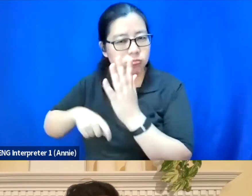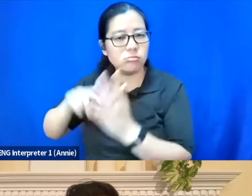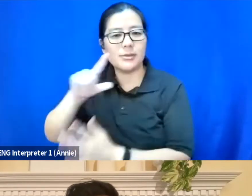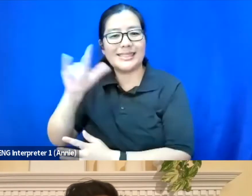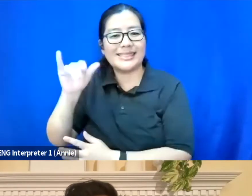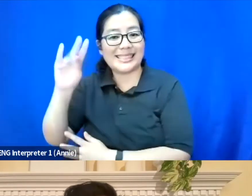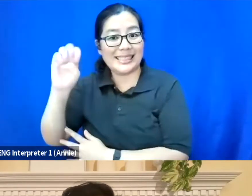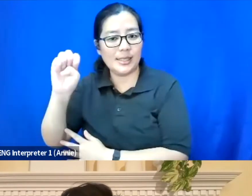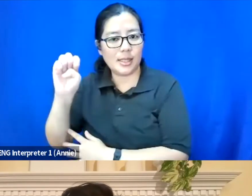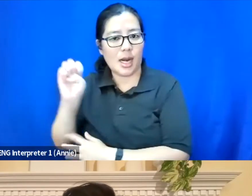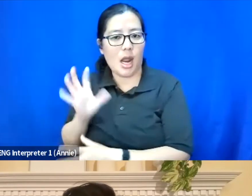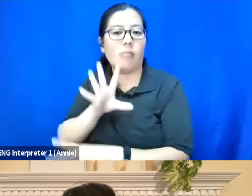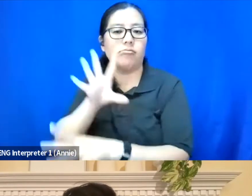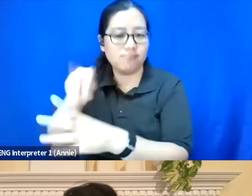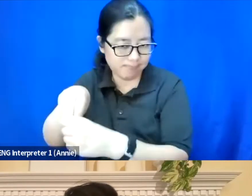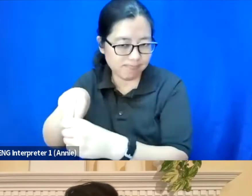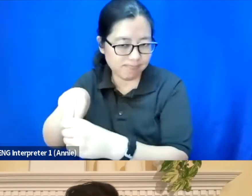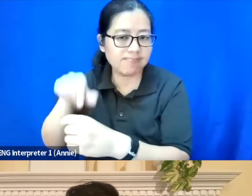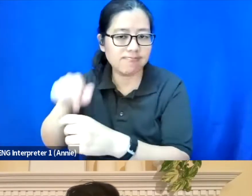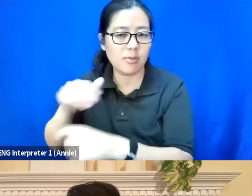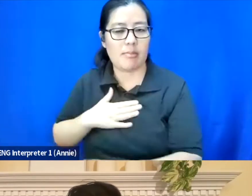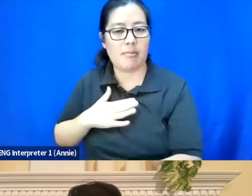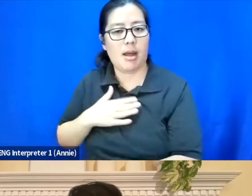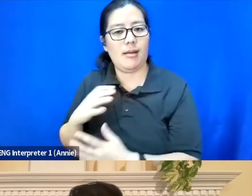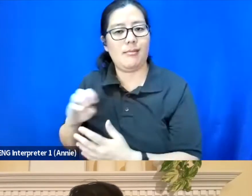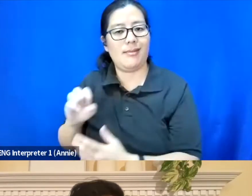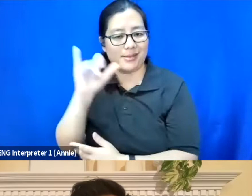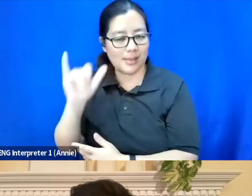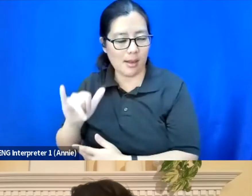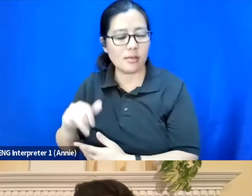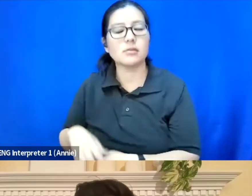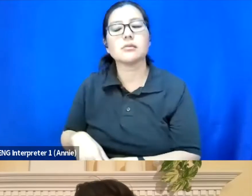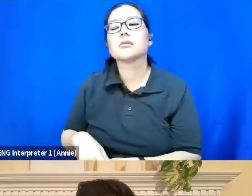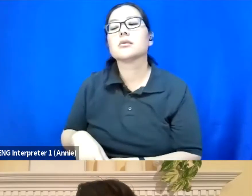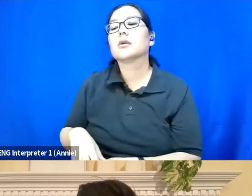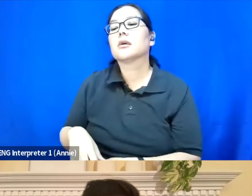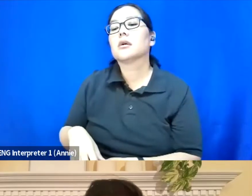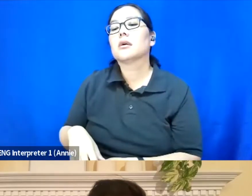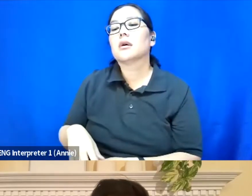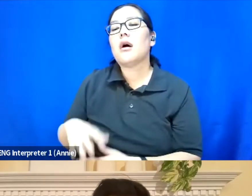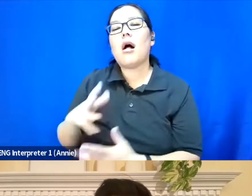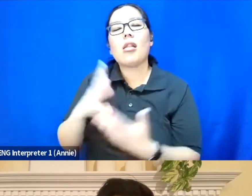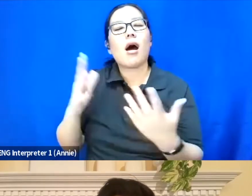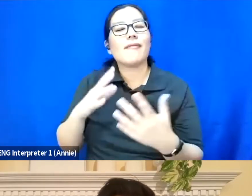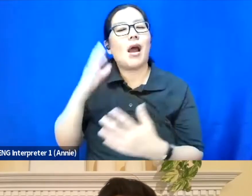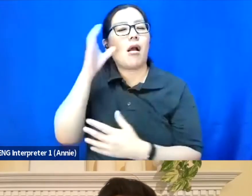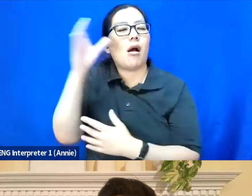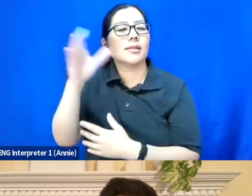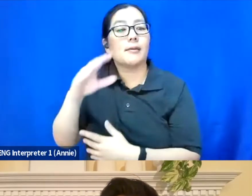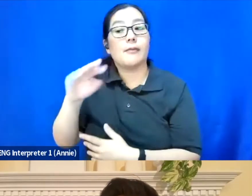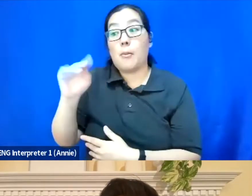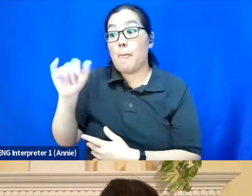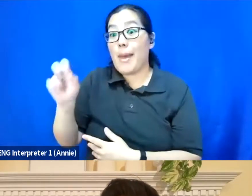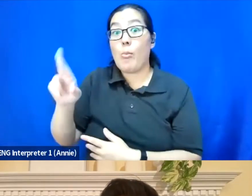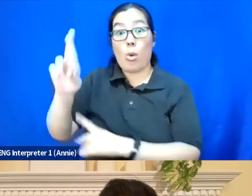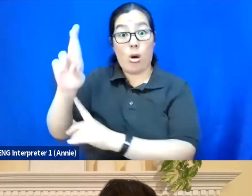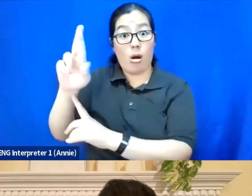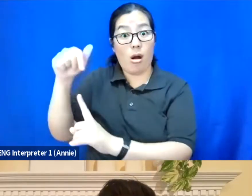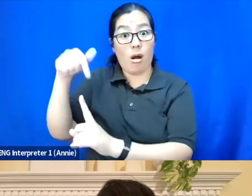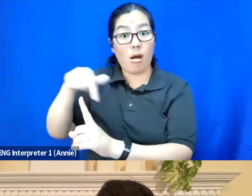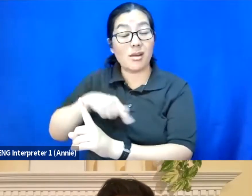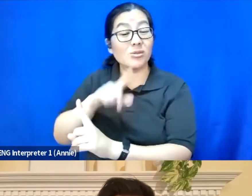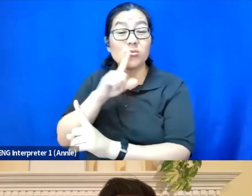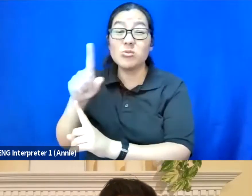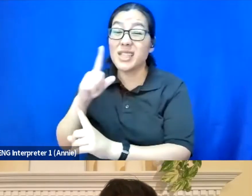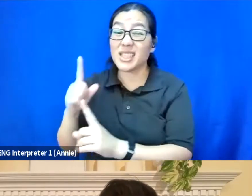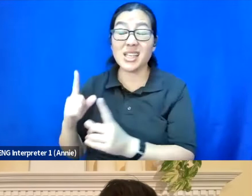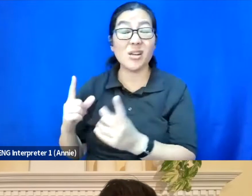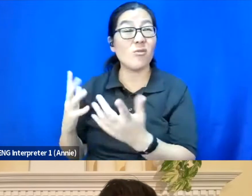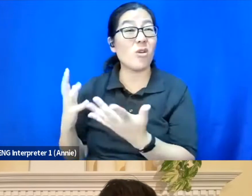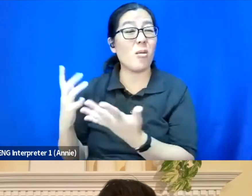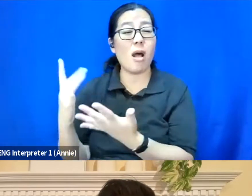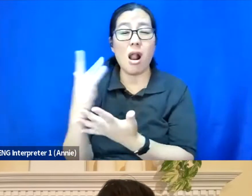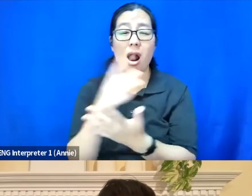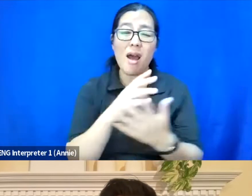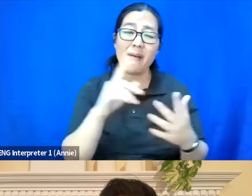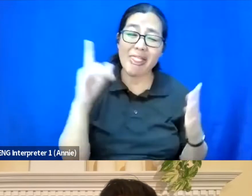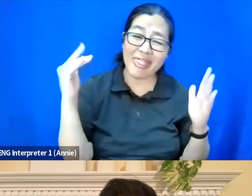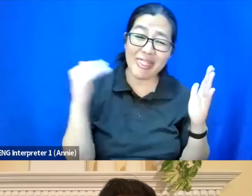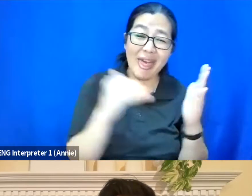I played a -- segment of a podcast because I thought that, again, like, the multimedia aspect